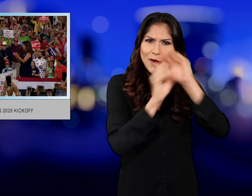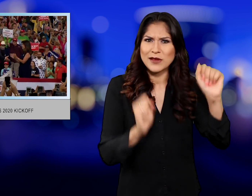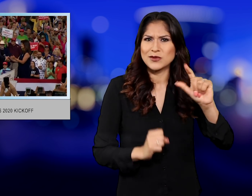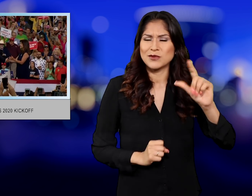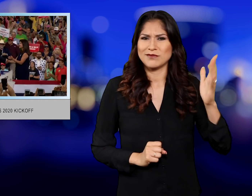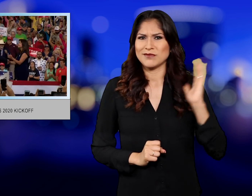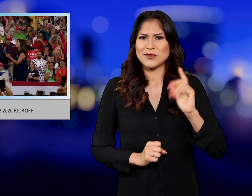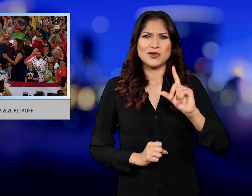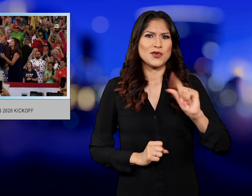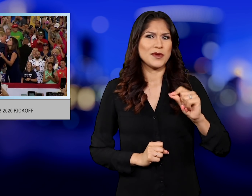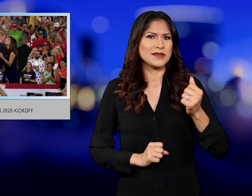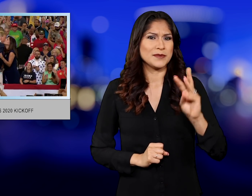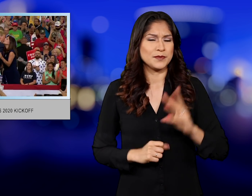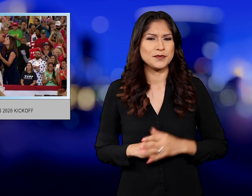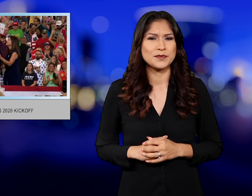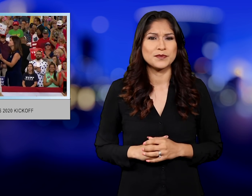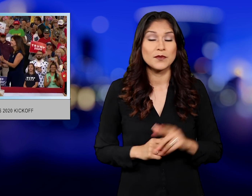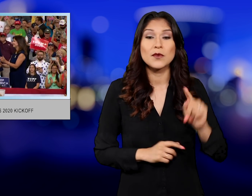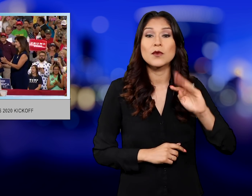presidency in 2016.